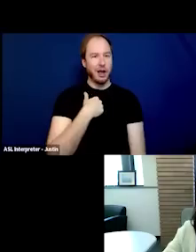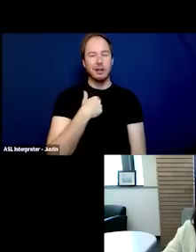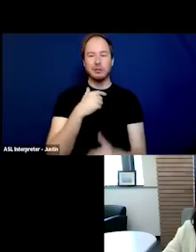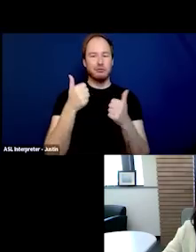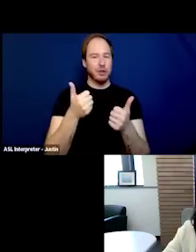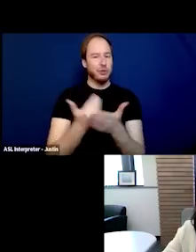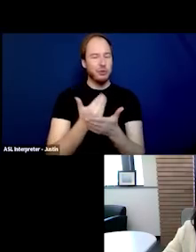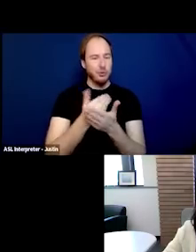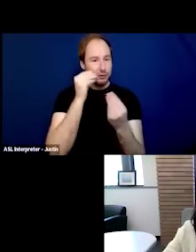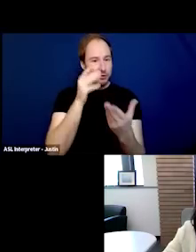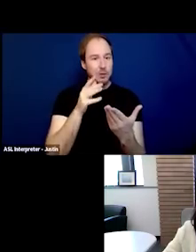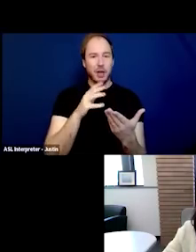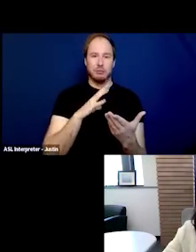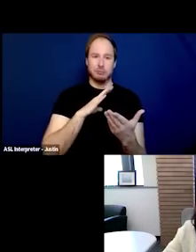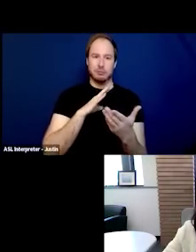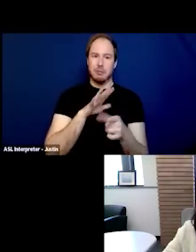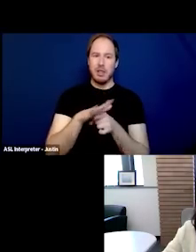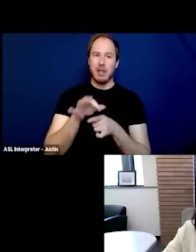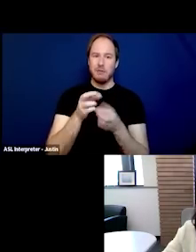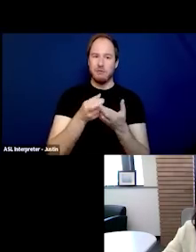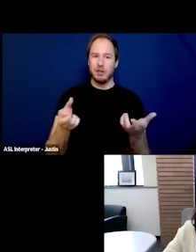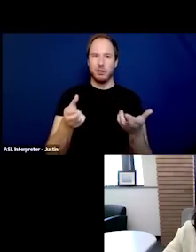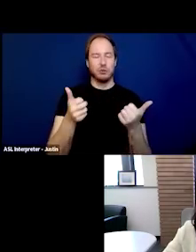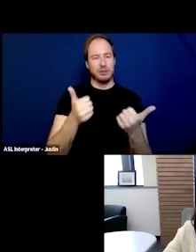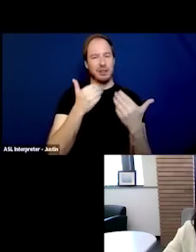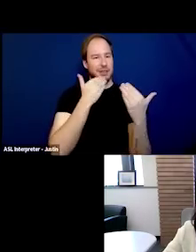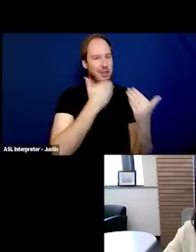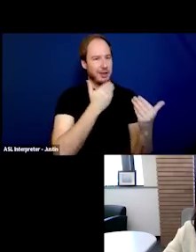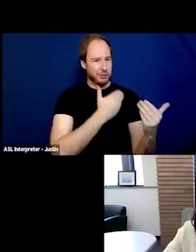lots of resources, just really fantastic overall.